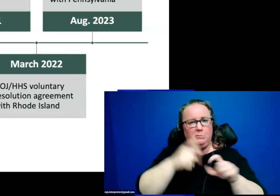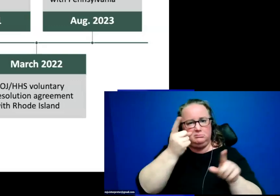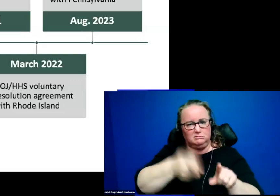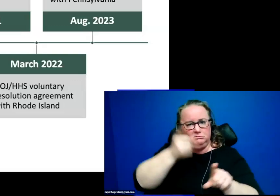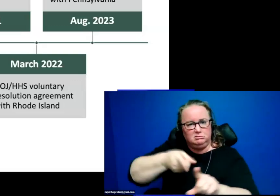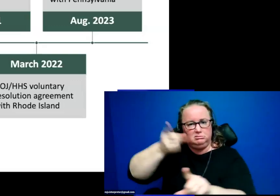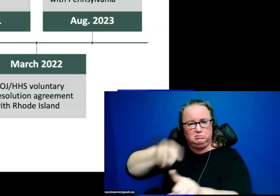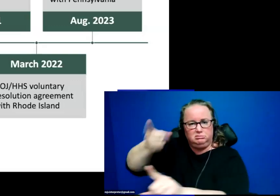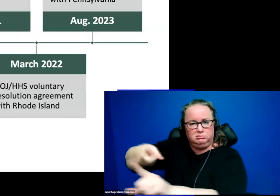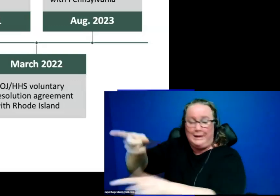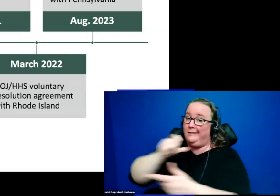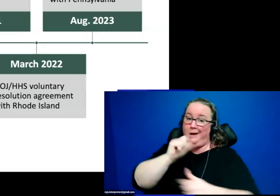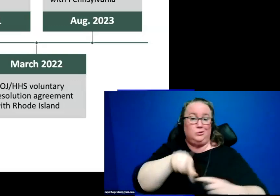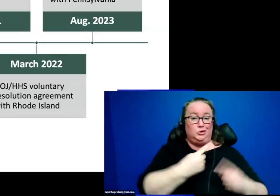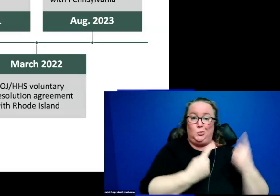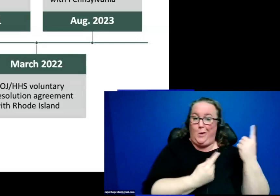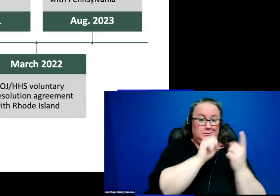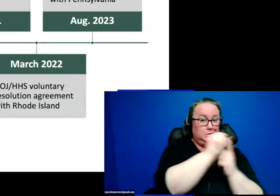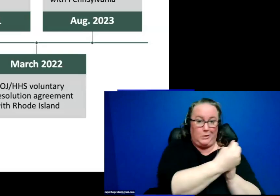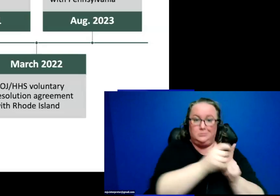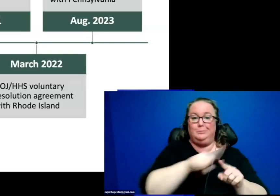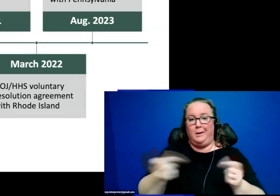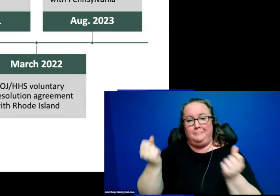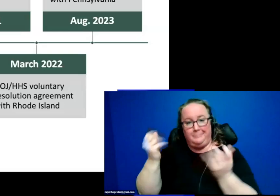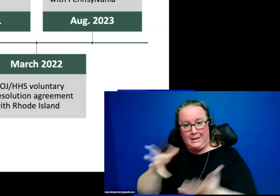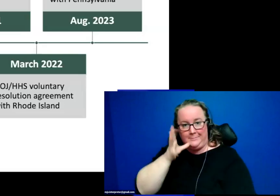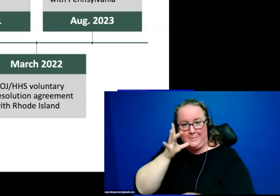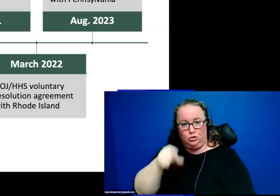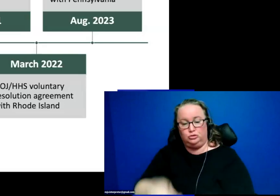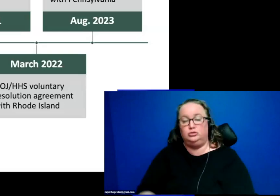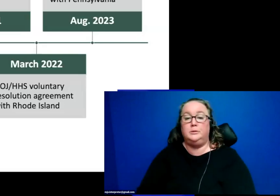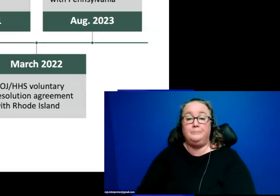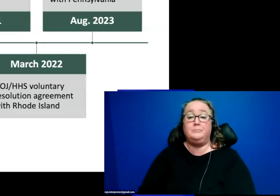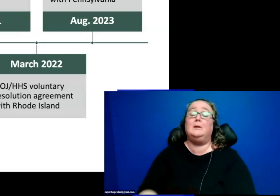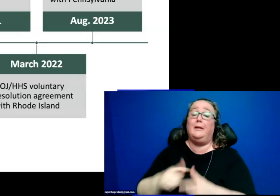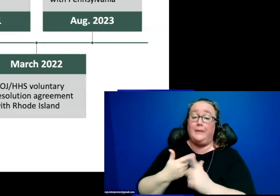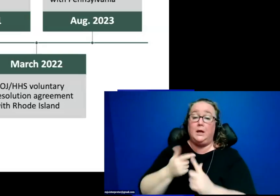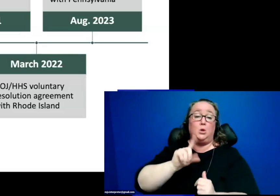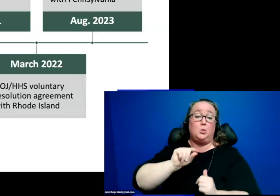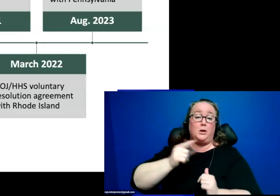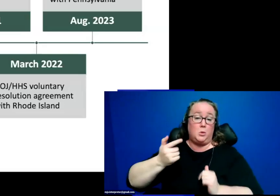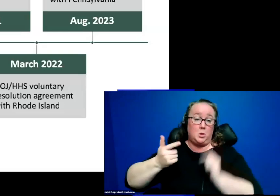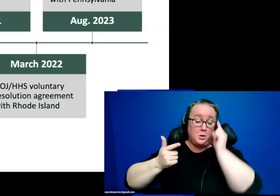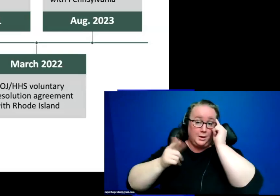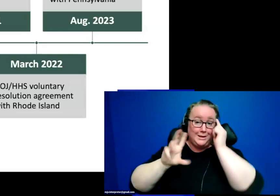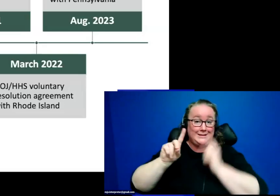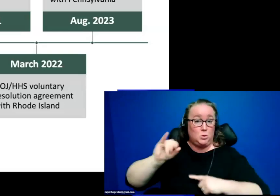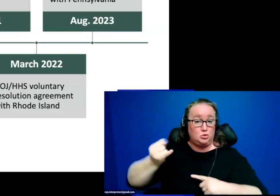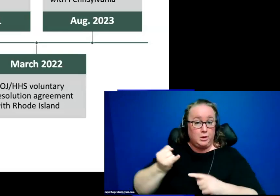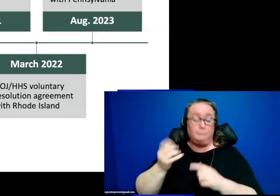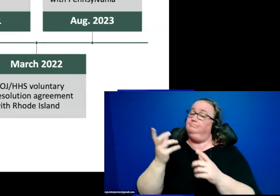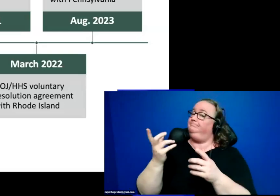In 2021, we saw DOJ enter into a settlement agreement with the state of Washington.